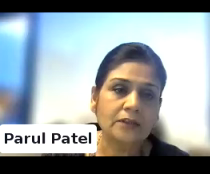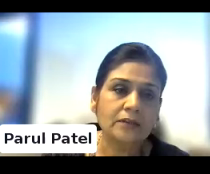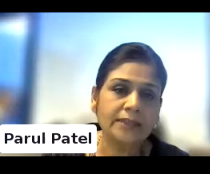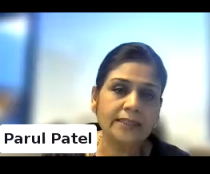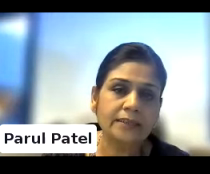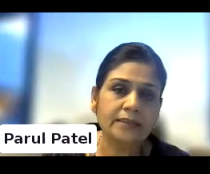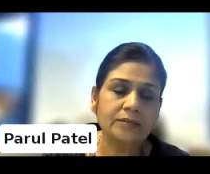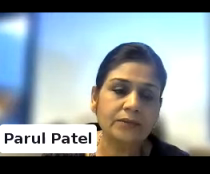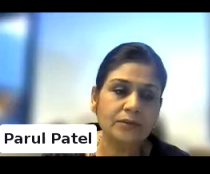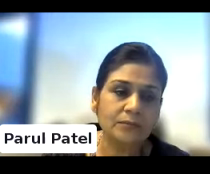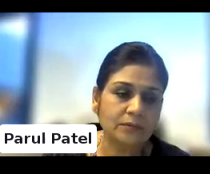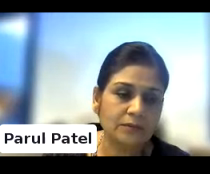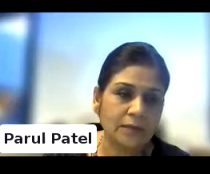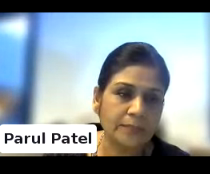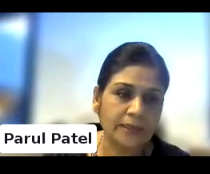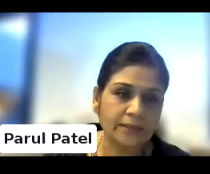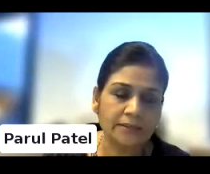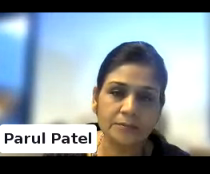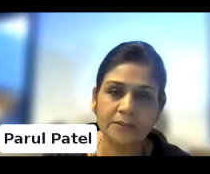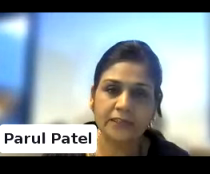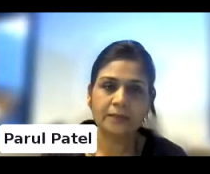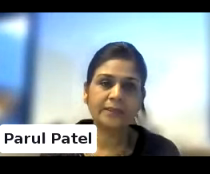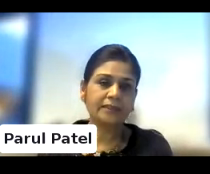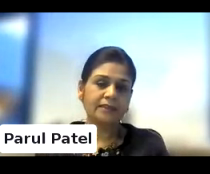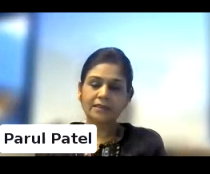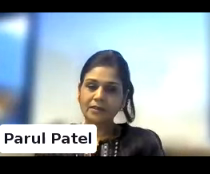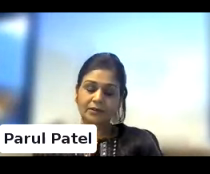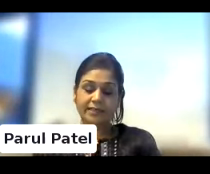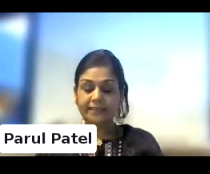Alright. Not bad in terms of timing. Alright.